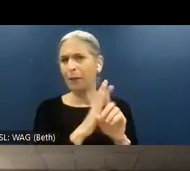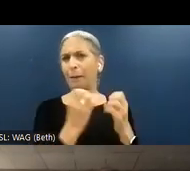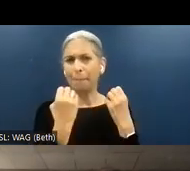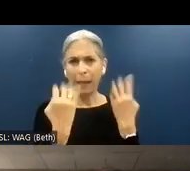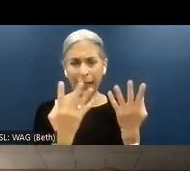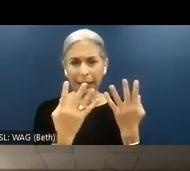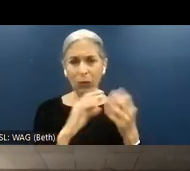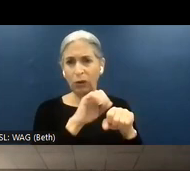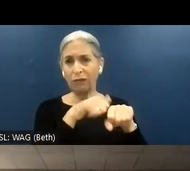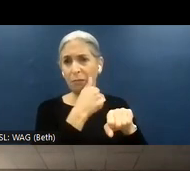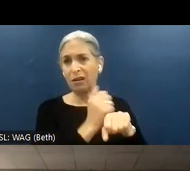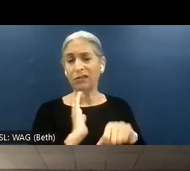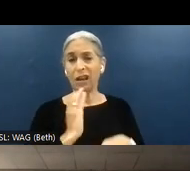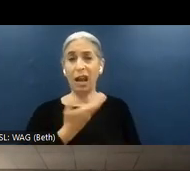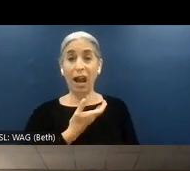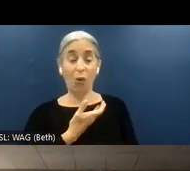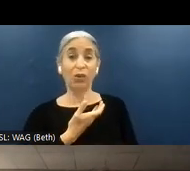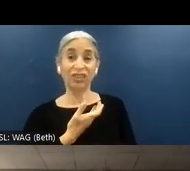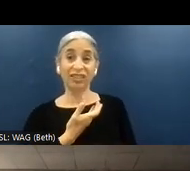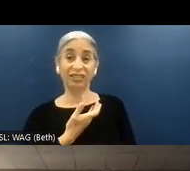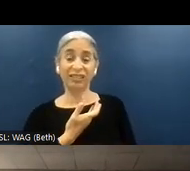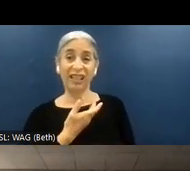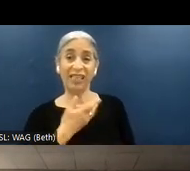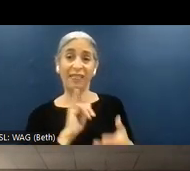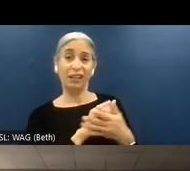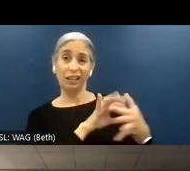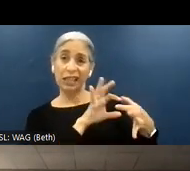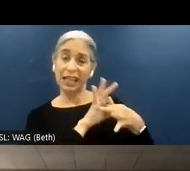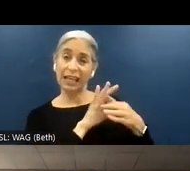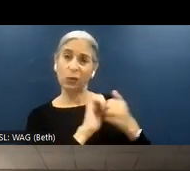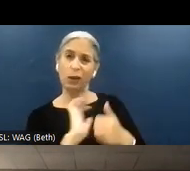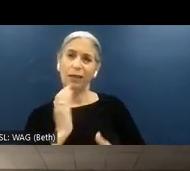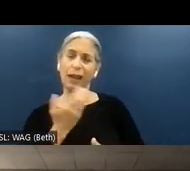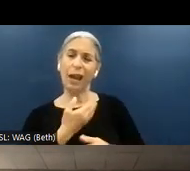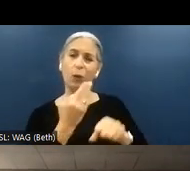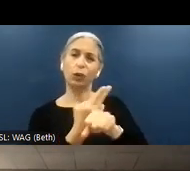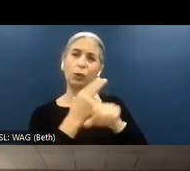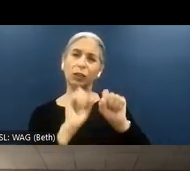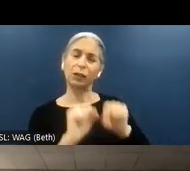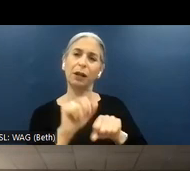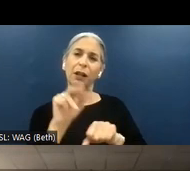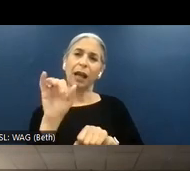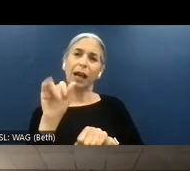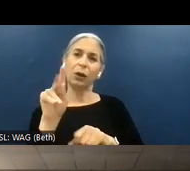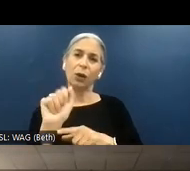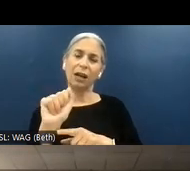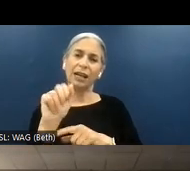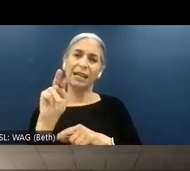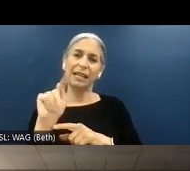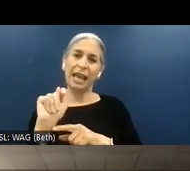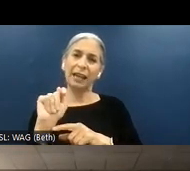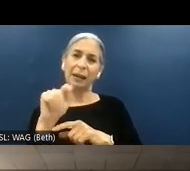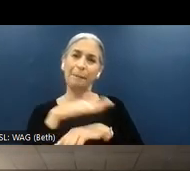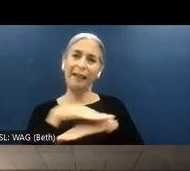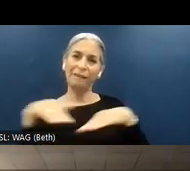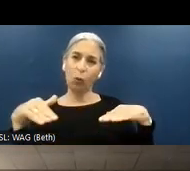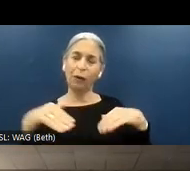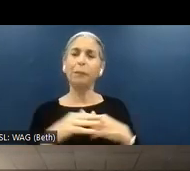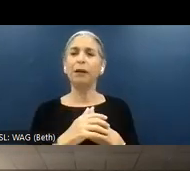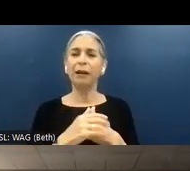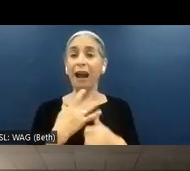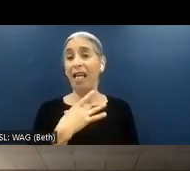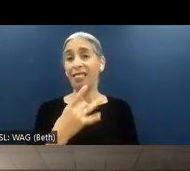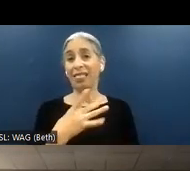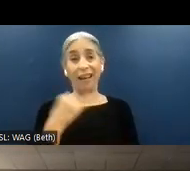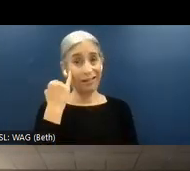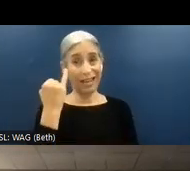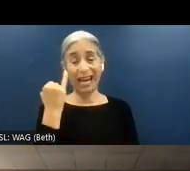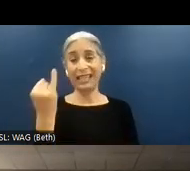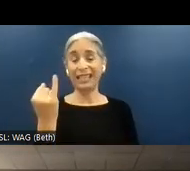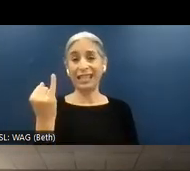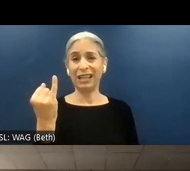ours, which is connected to our UsableNet AQA platform. I like the idea of, of course,